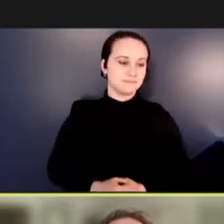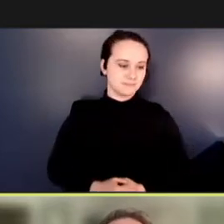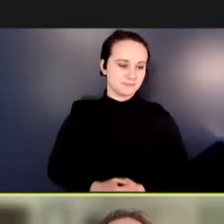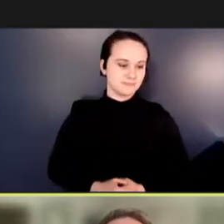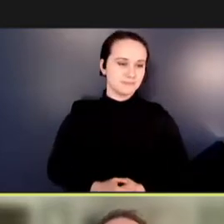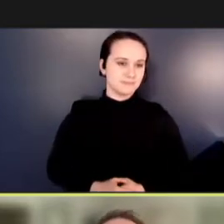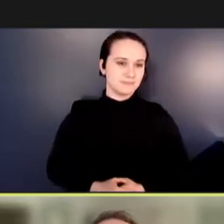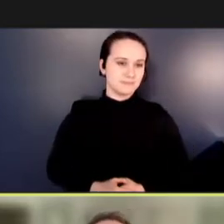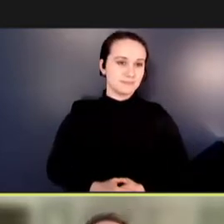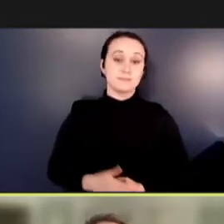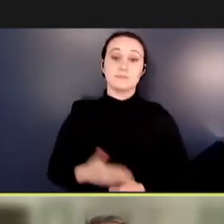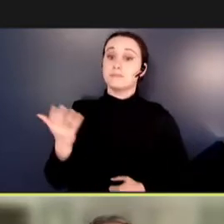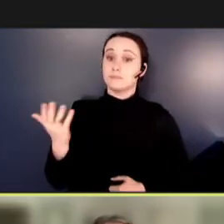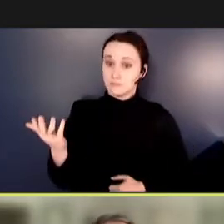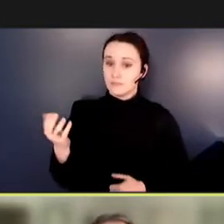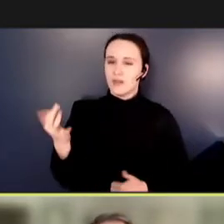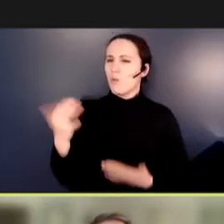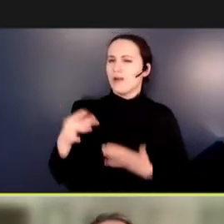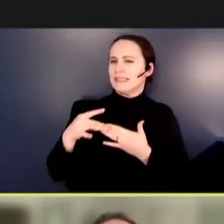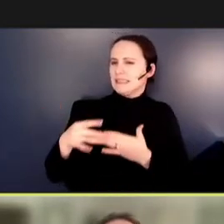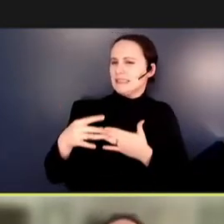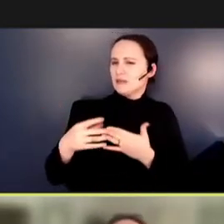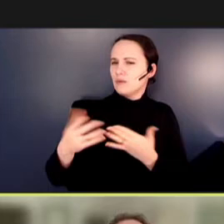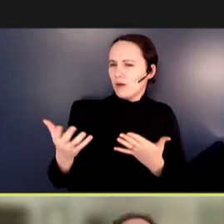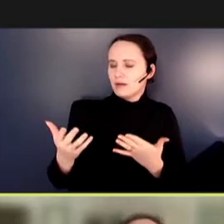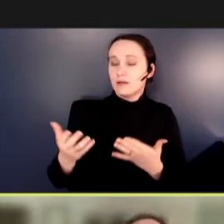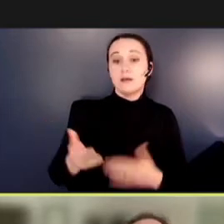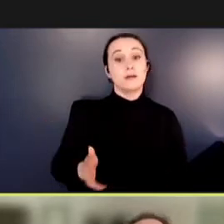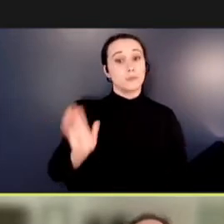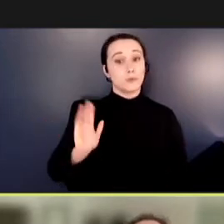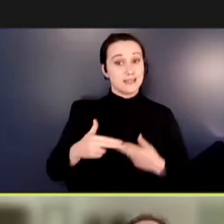So, what's driving all this? And we saw in previous slides from the other speakers that,